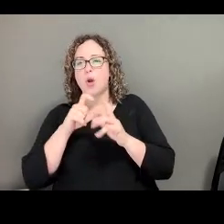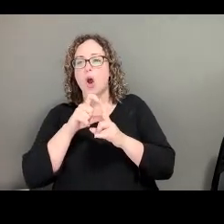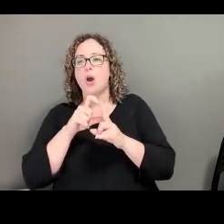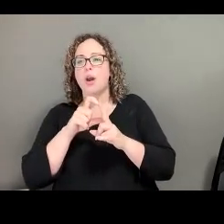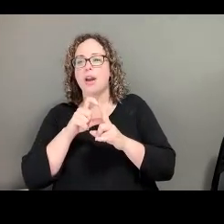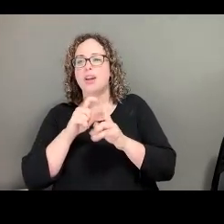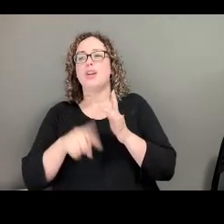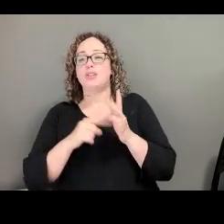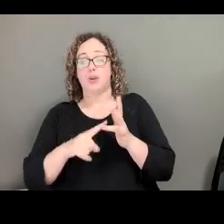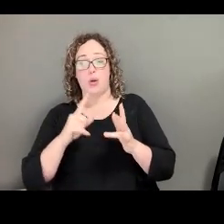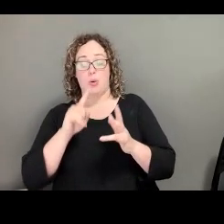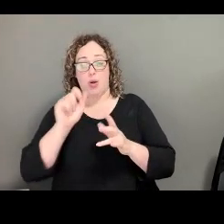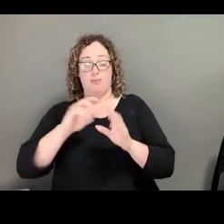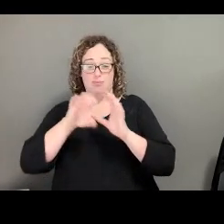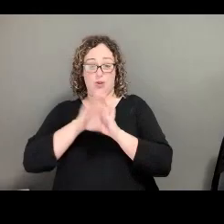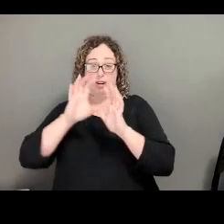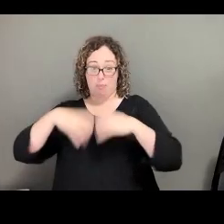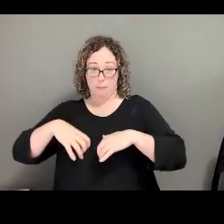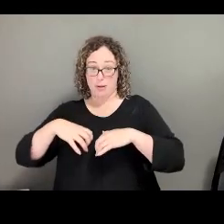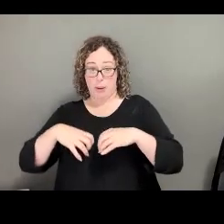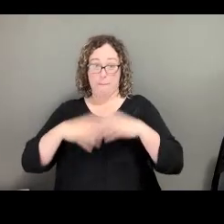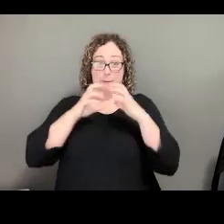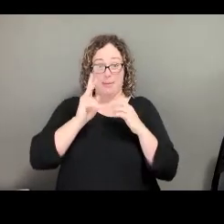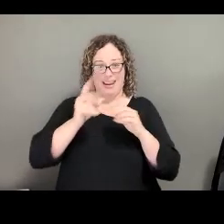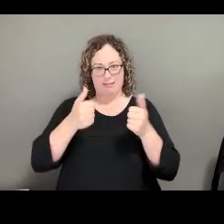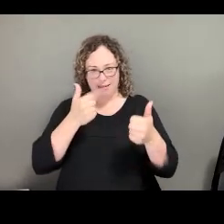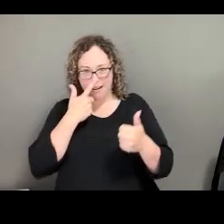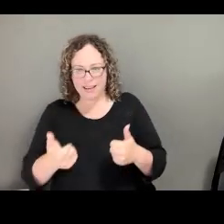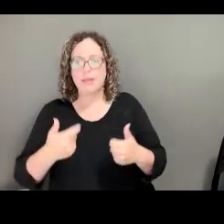I'm, a middle aged women. I have fair skin and dark blond hair.